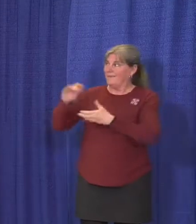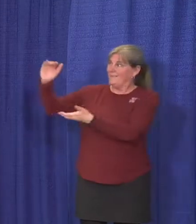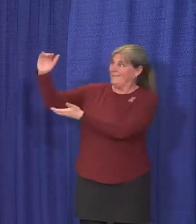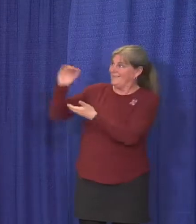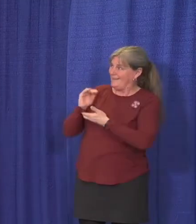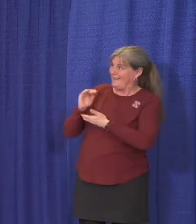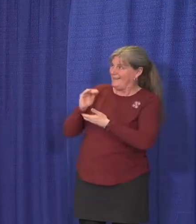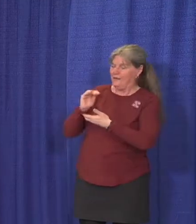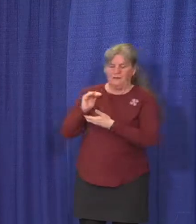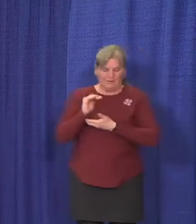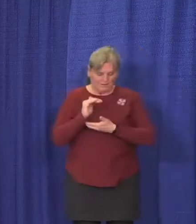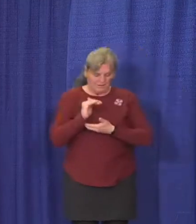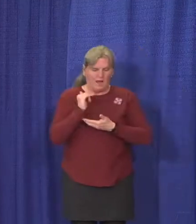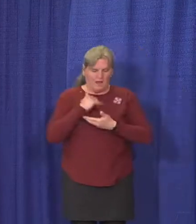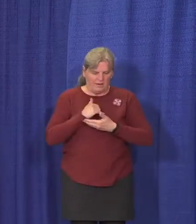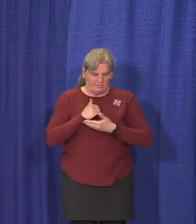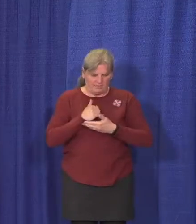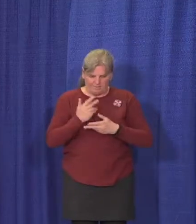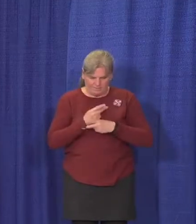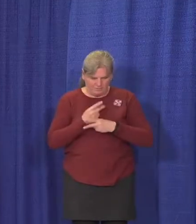when the shipment arrives and